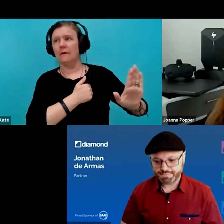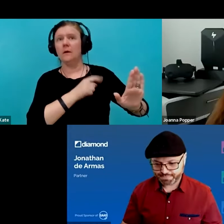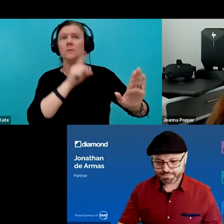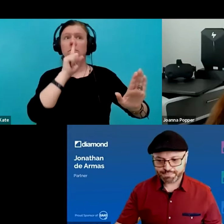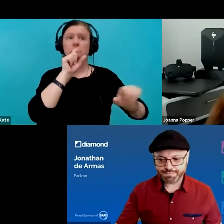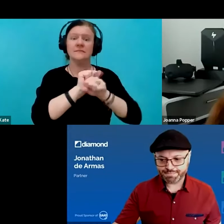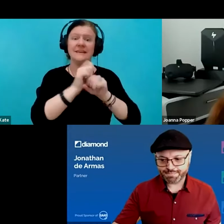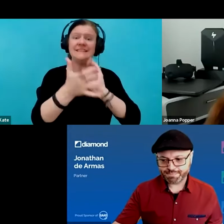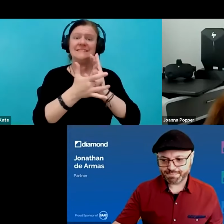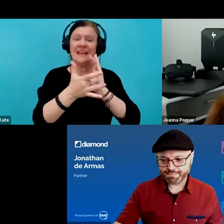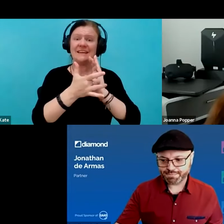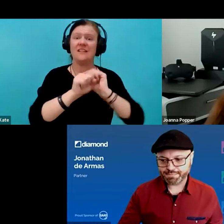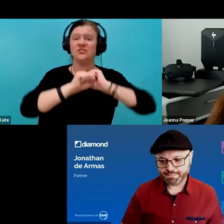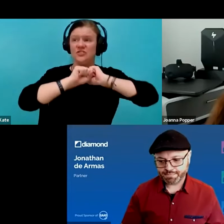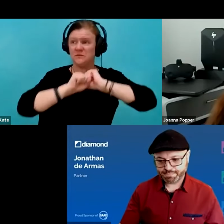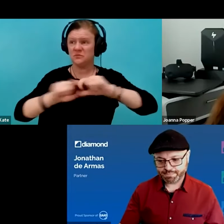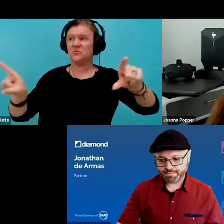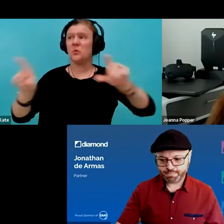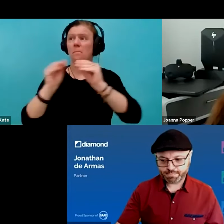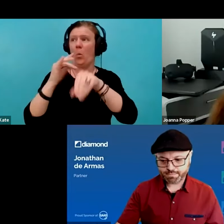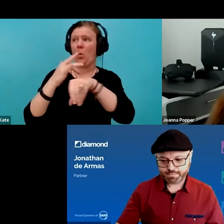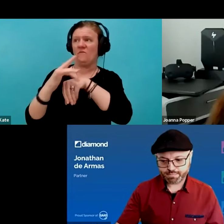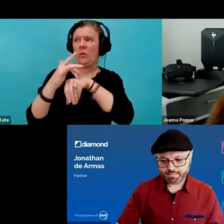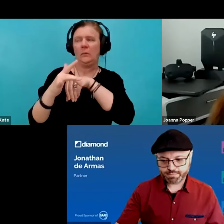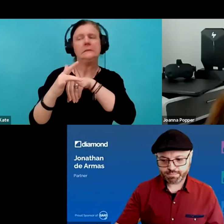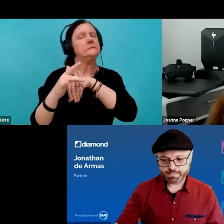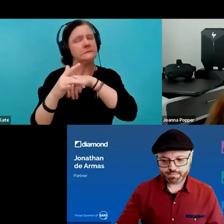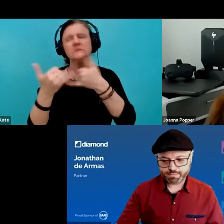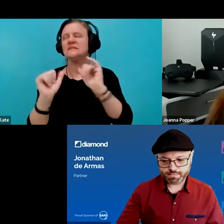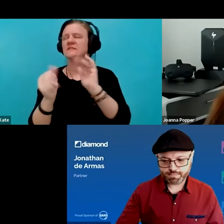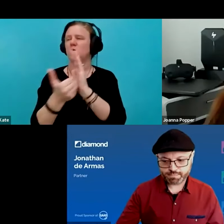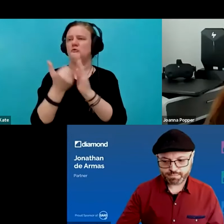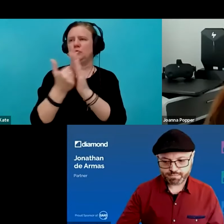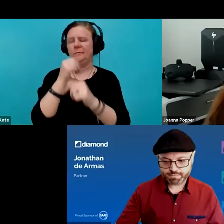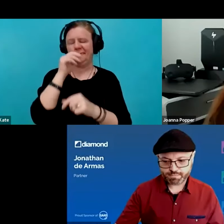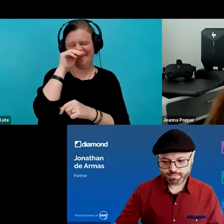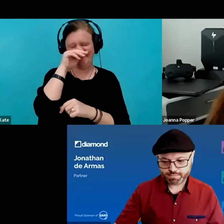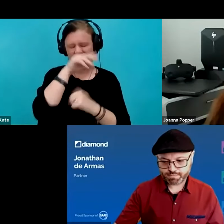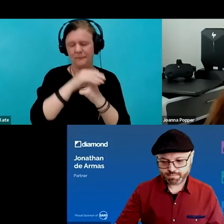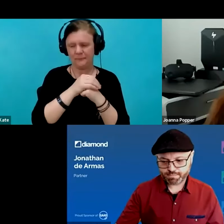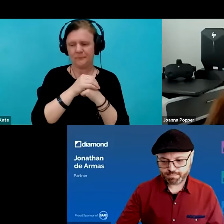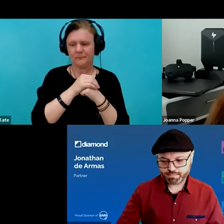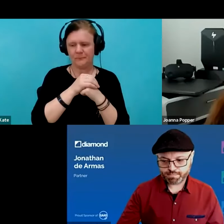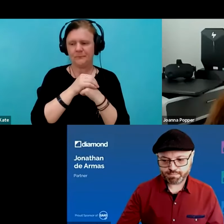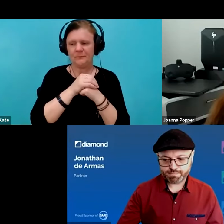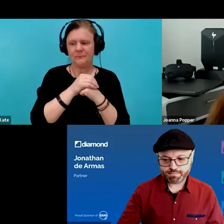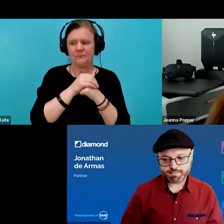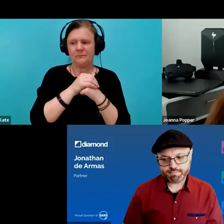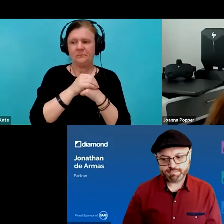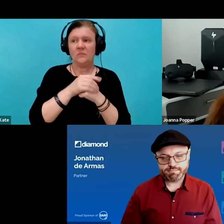technology be more available is still still relatively new. And so I would say this, this area is